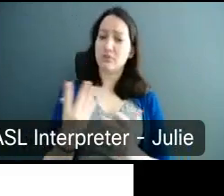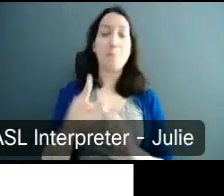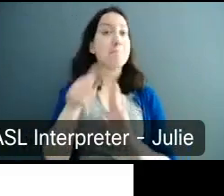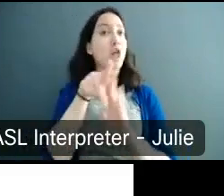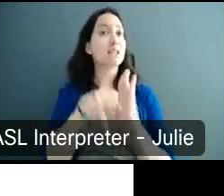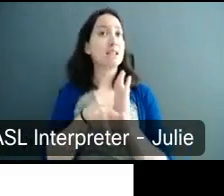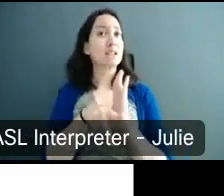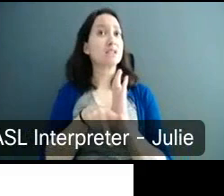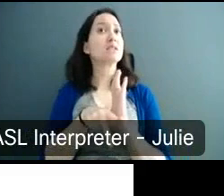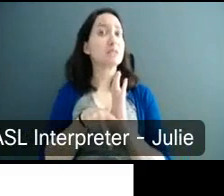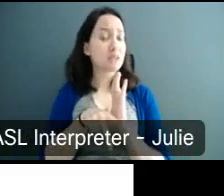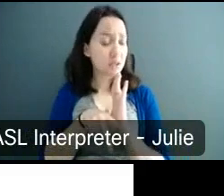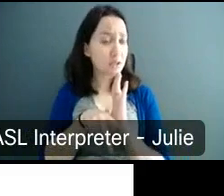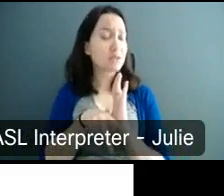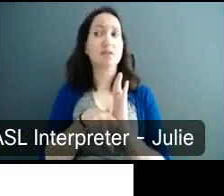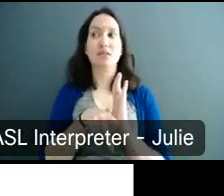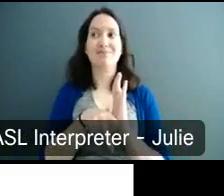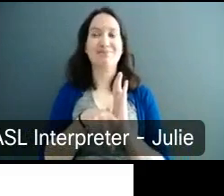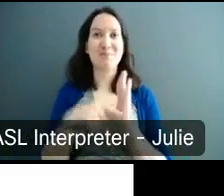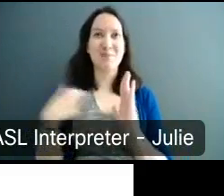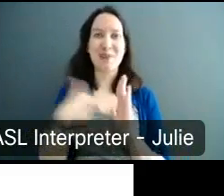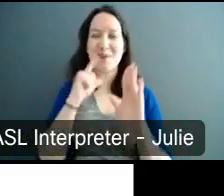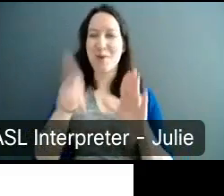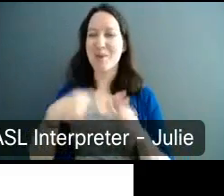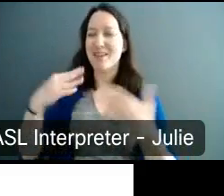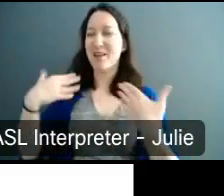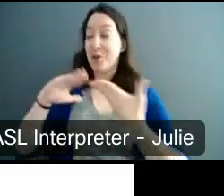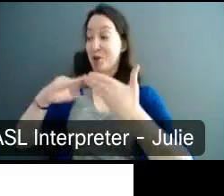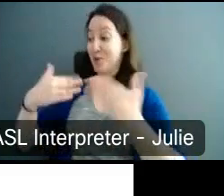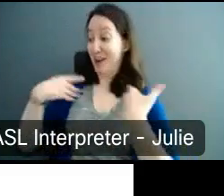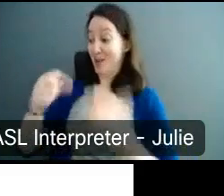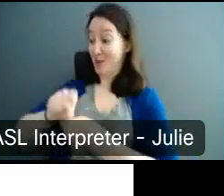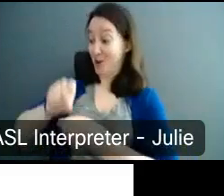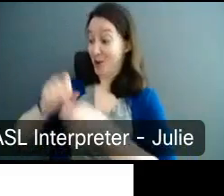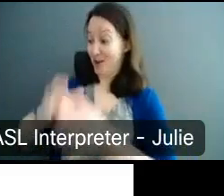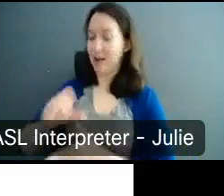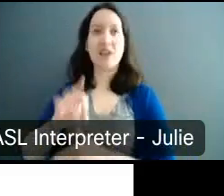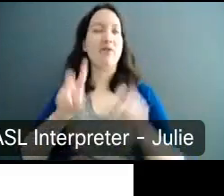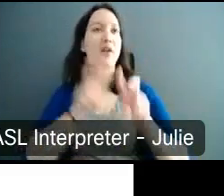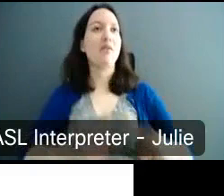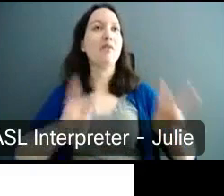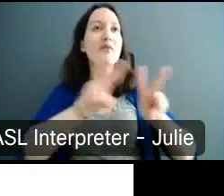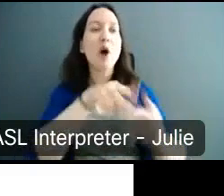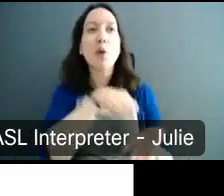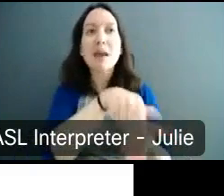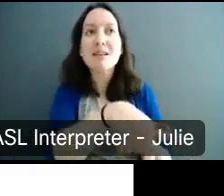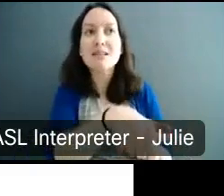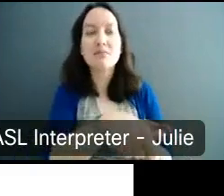We can only do the community health workers when we have value based payments because there's no reimbursement.